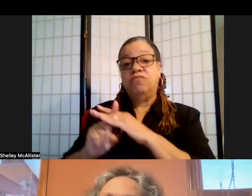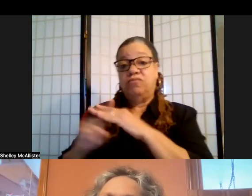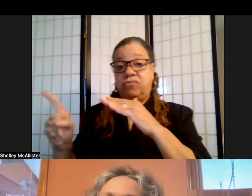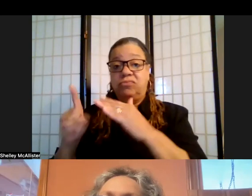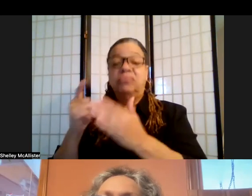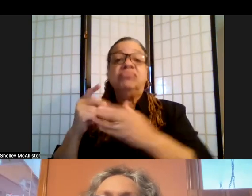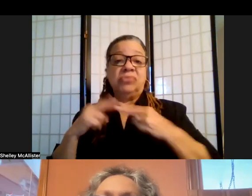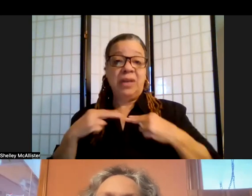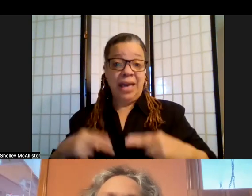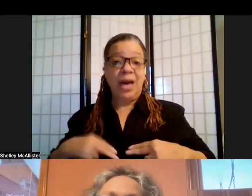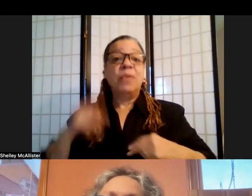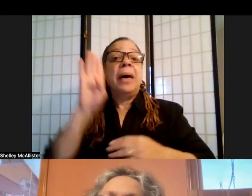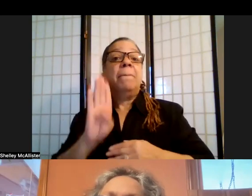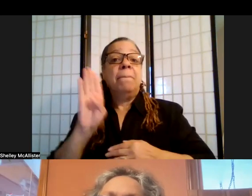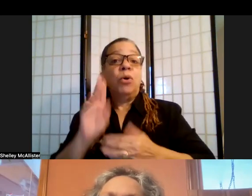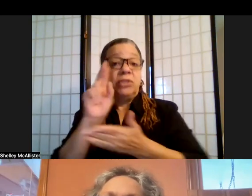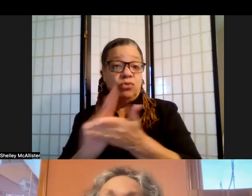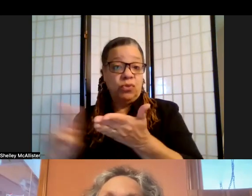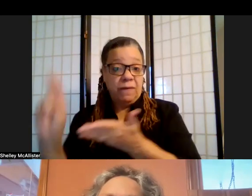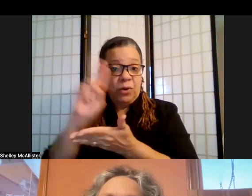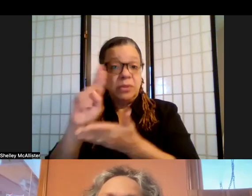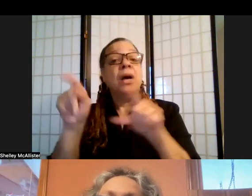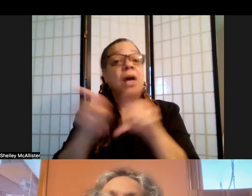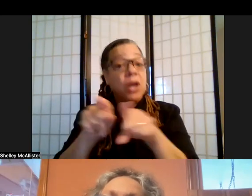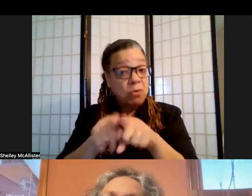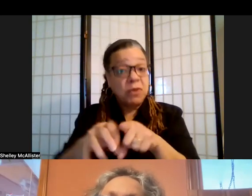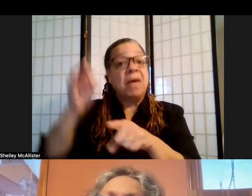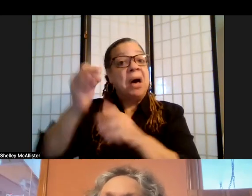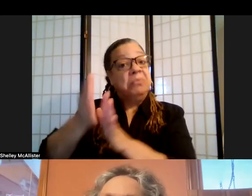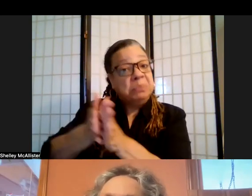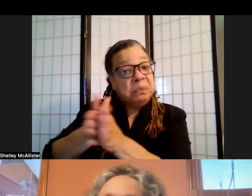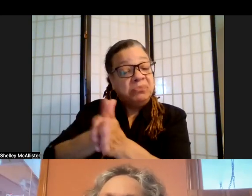He co-founded the university-wide initiative on forced displacement,